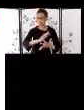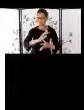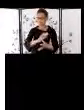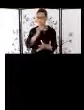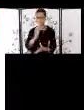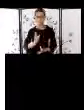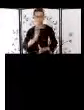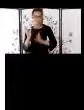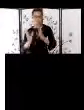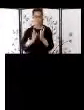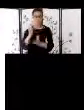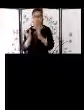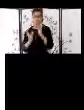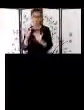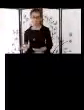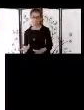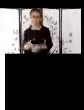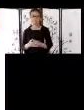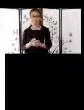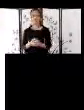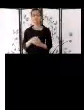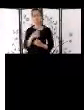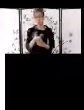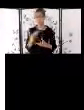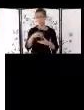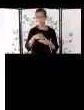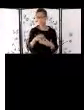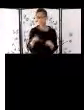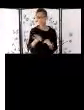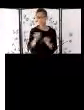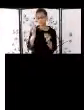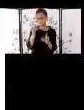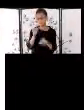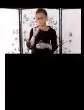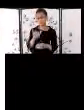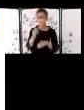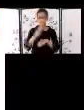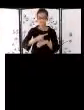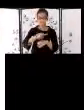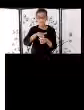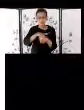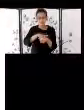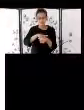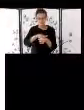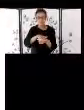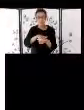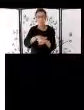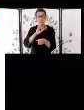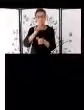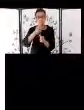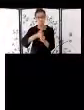such as dates, locations, and a very brief description of each experience, if it isn’t